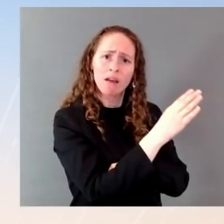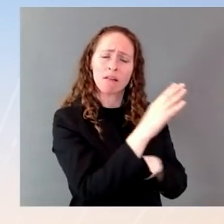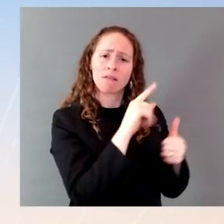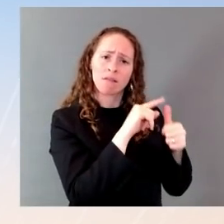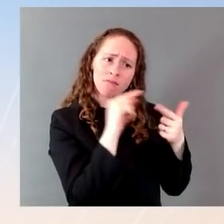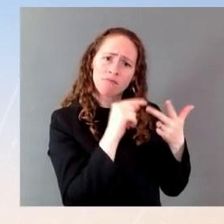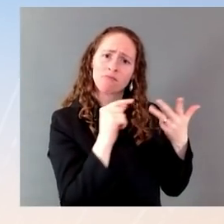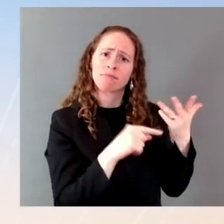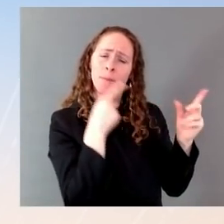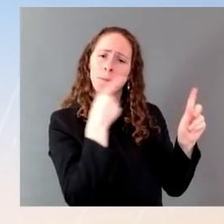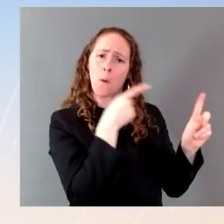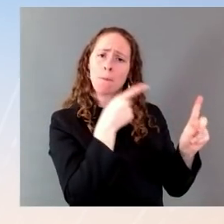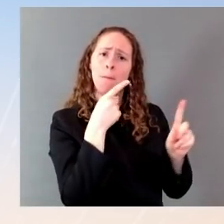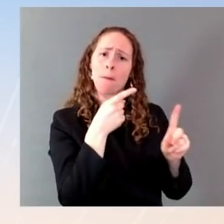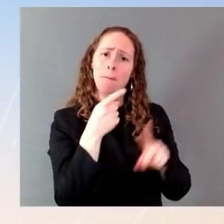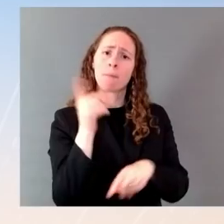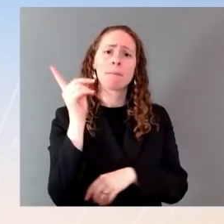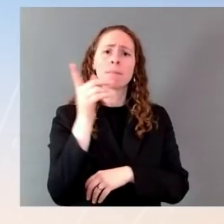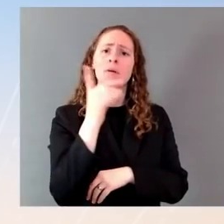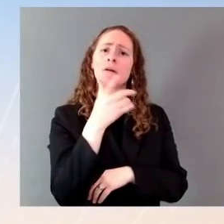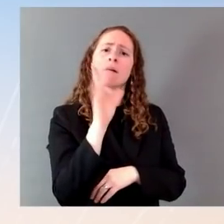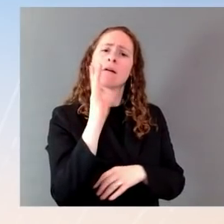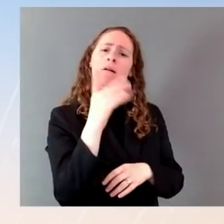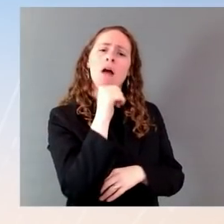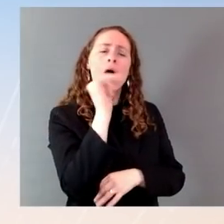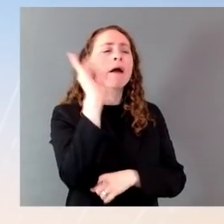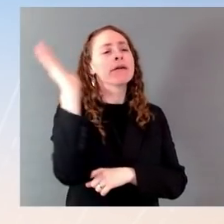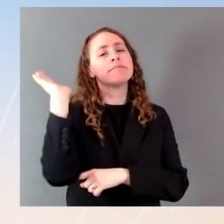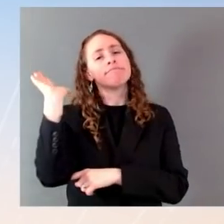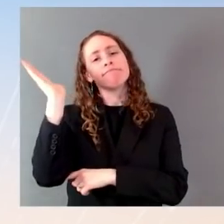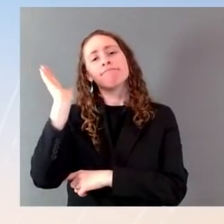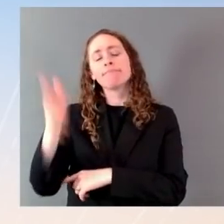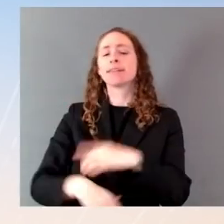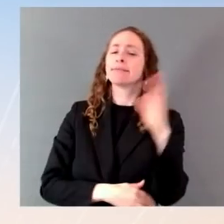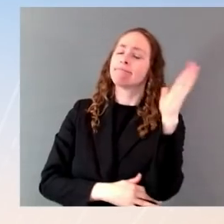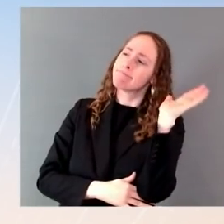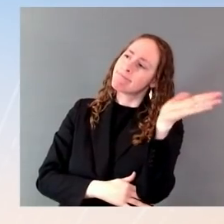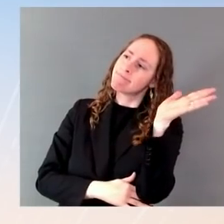President Putin was deeply engaged. And I'm going to leave it at that